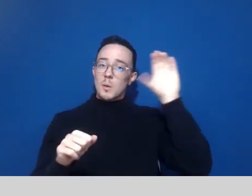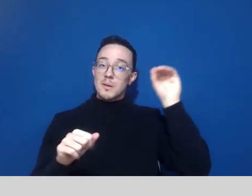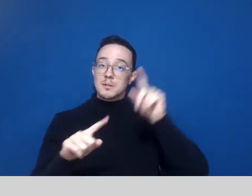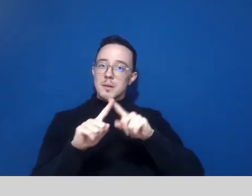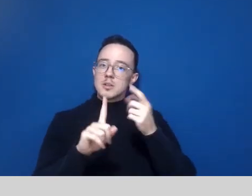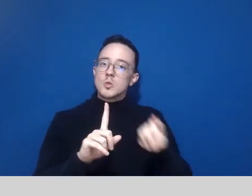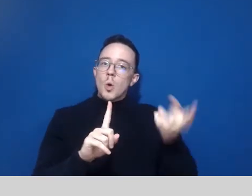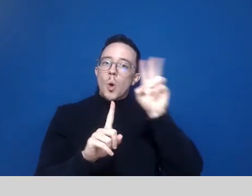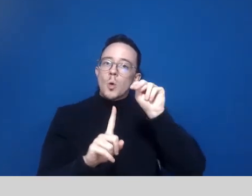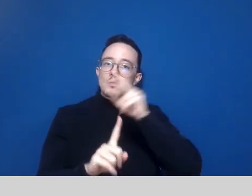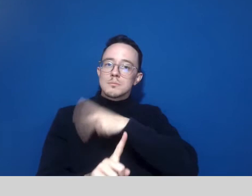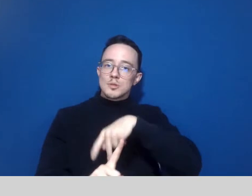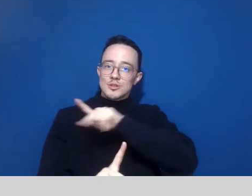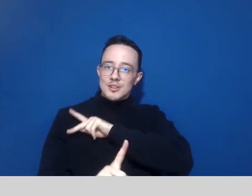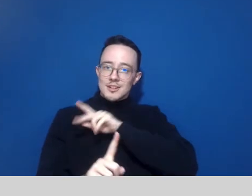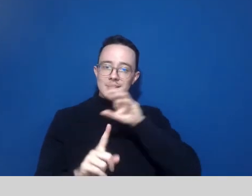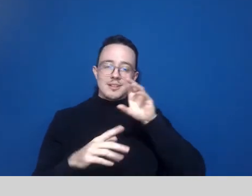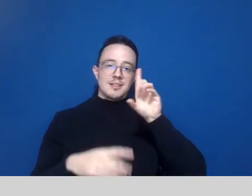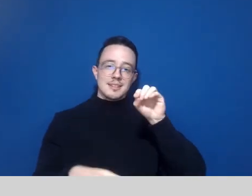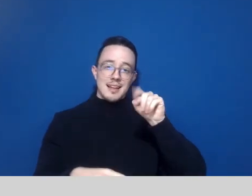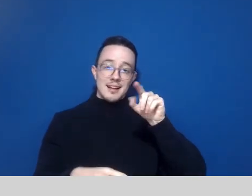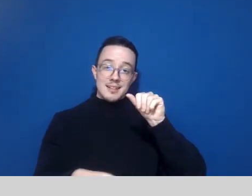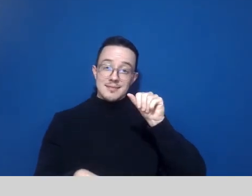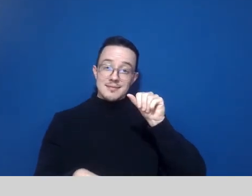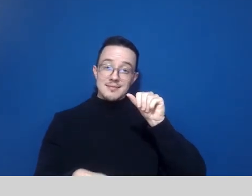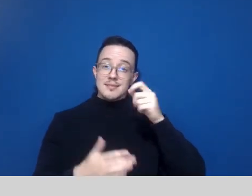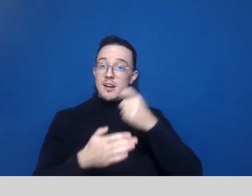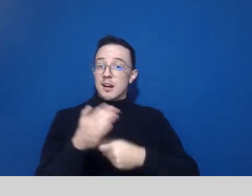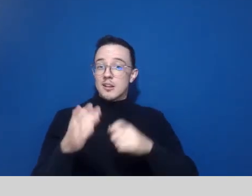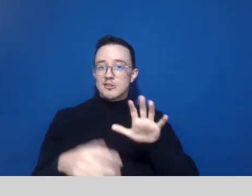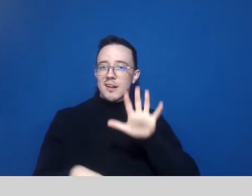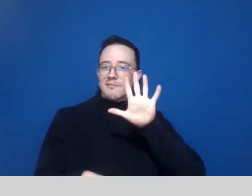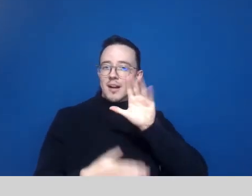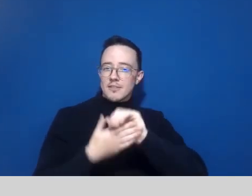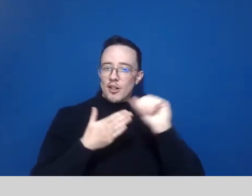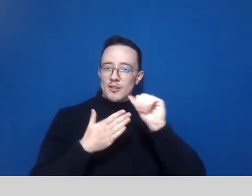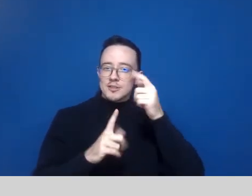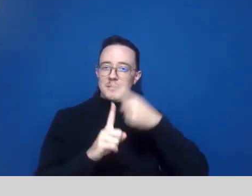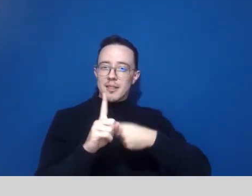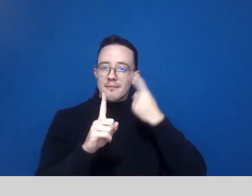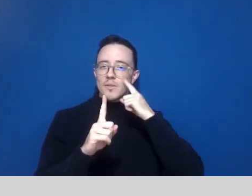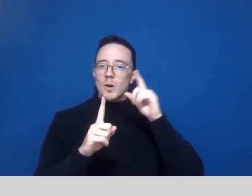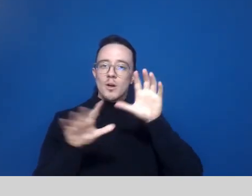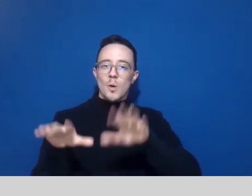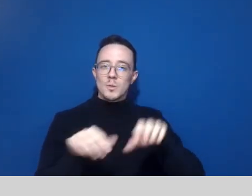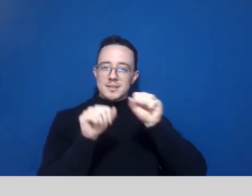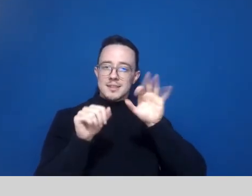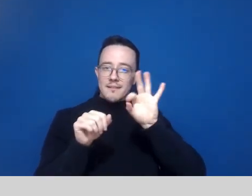and costing about $5 a month in hosting fees. So that's tweets.